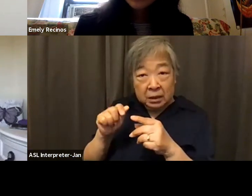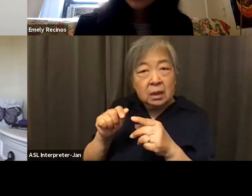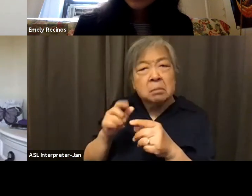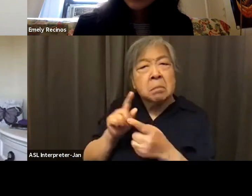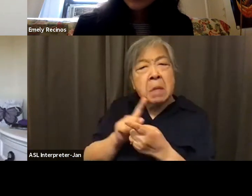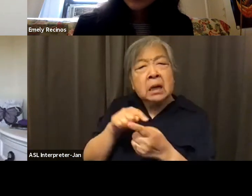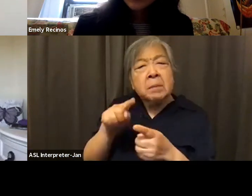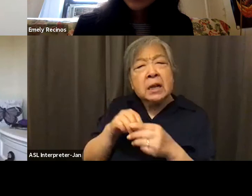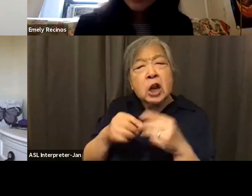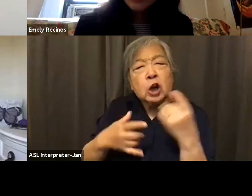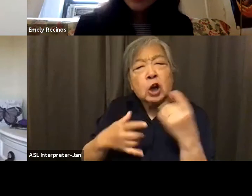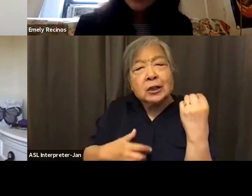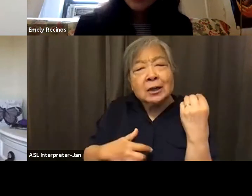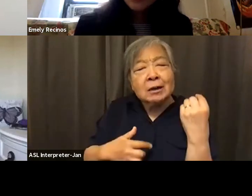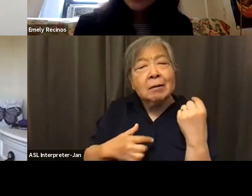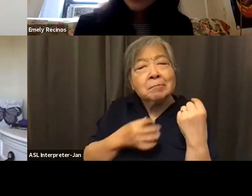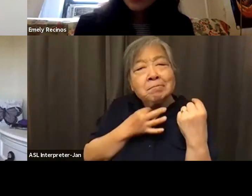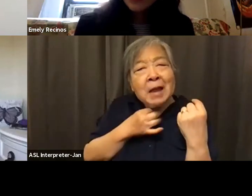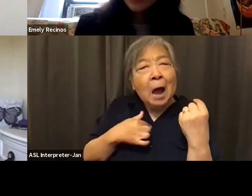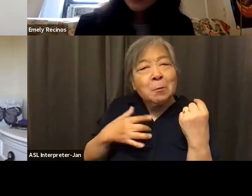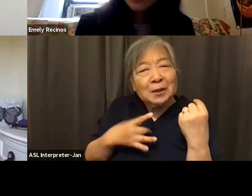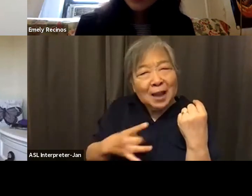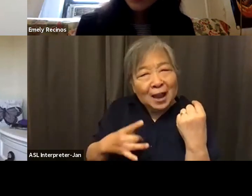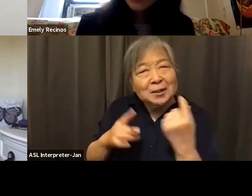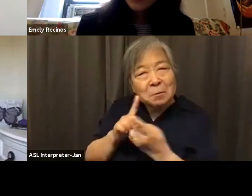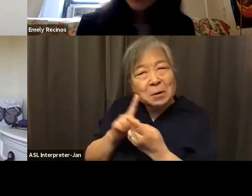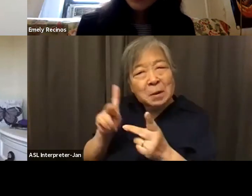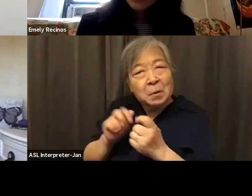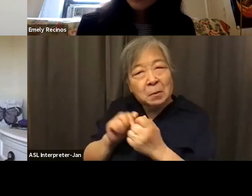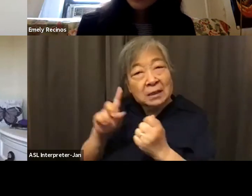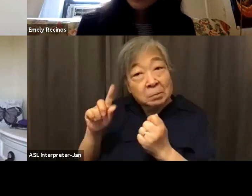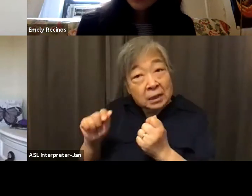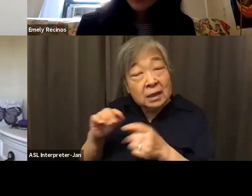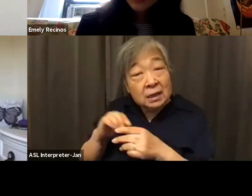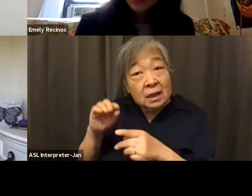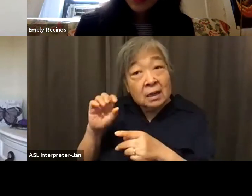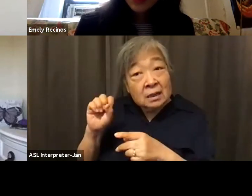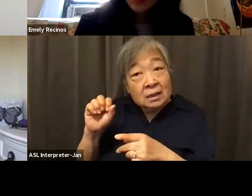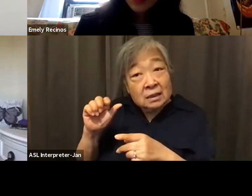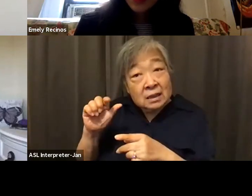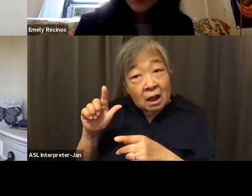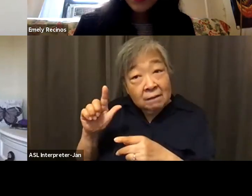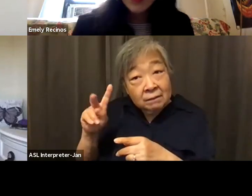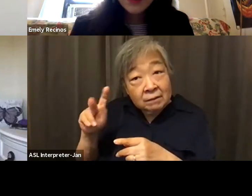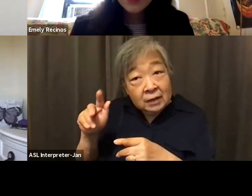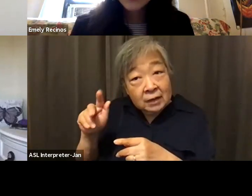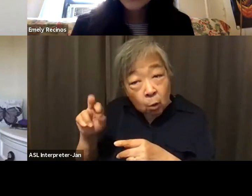do in El Salvador and I think that that would be amazing to not just meet other blind individuals